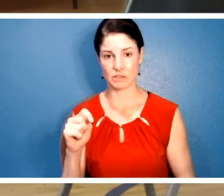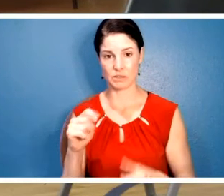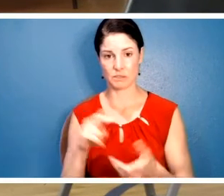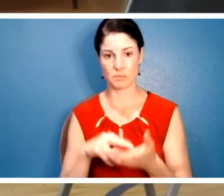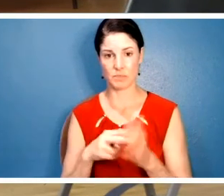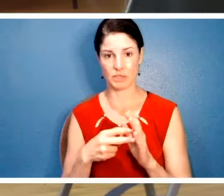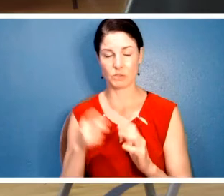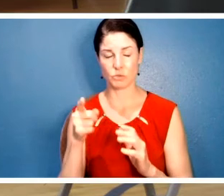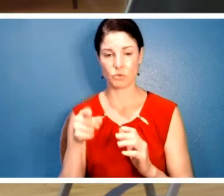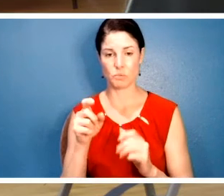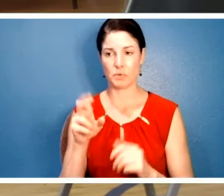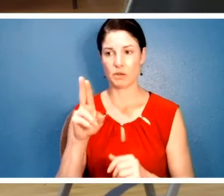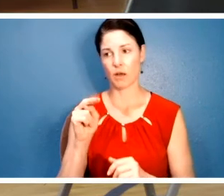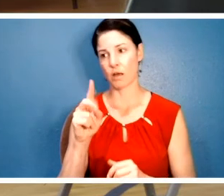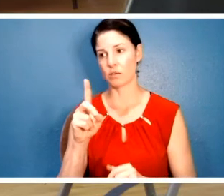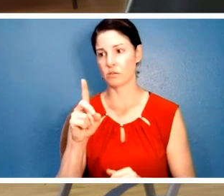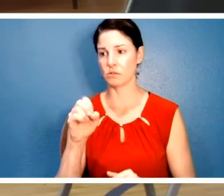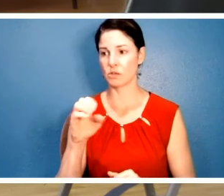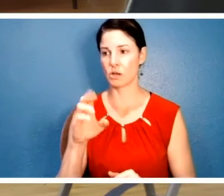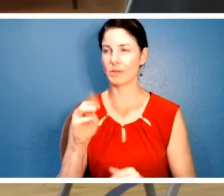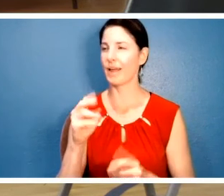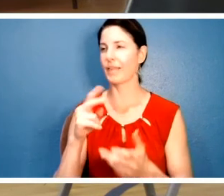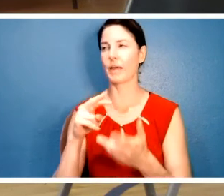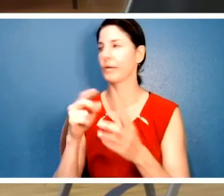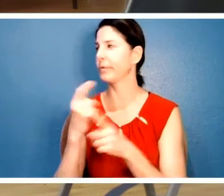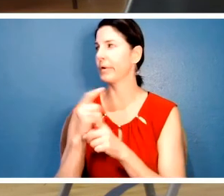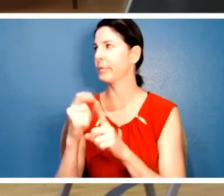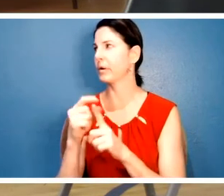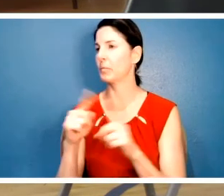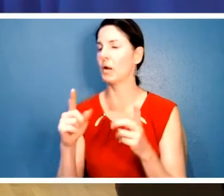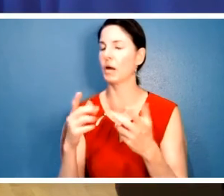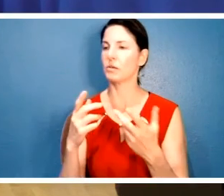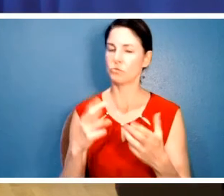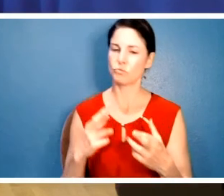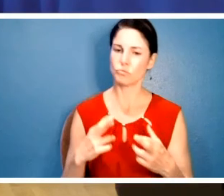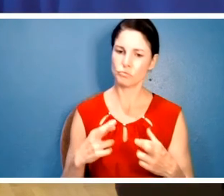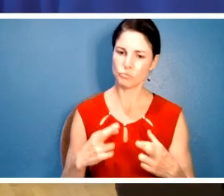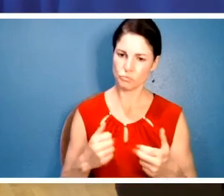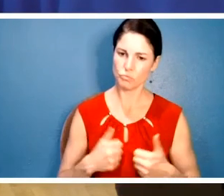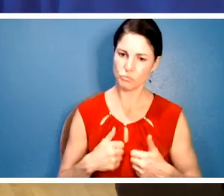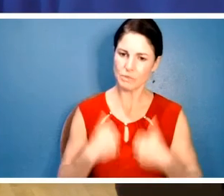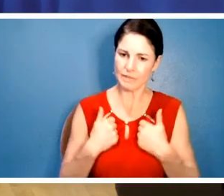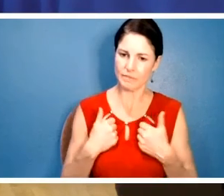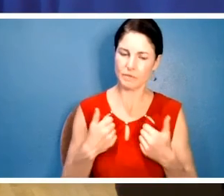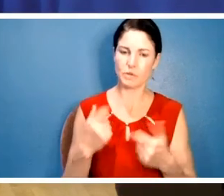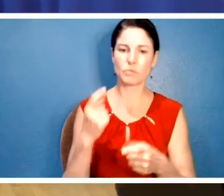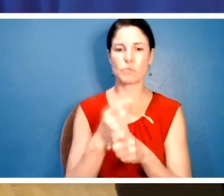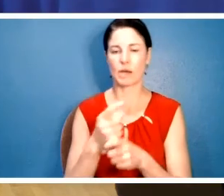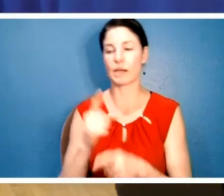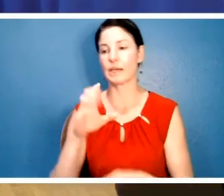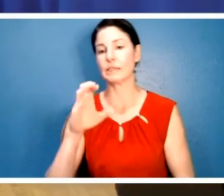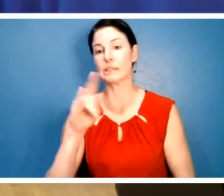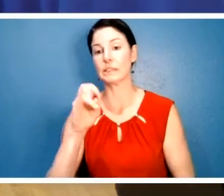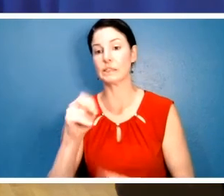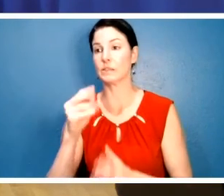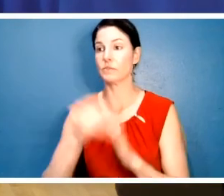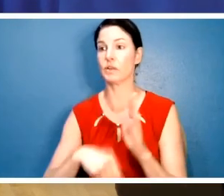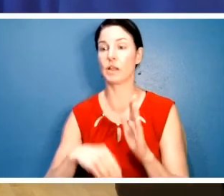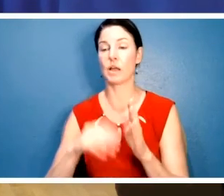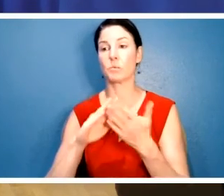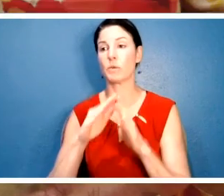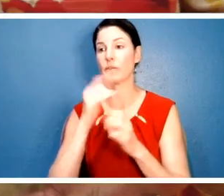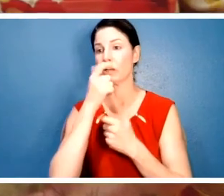SacGov: register legal resident yeah, thank you for that clarification, yes, correct, you do not have to be a citizen to complete a community of interest form.